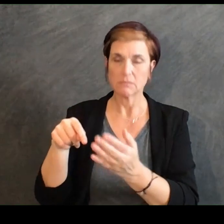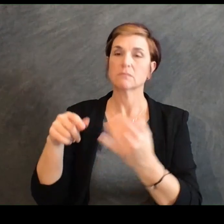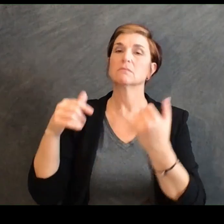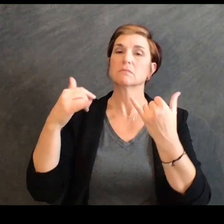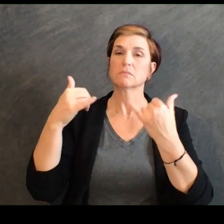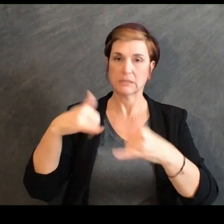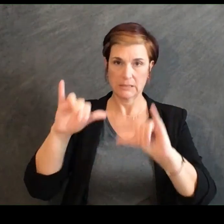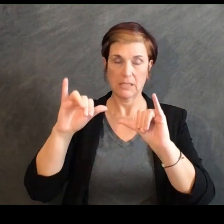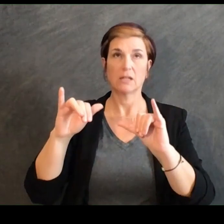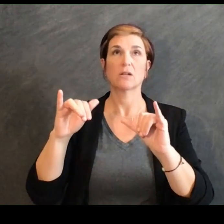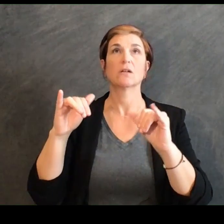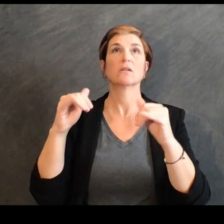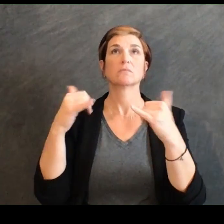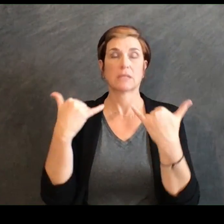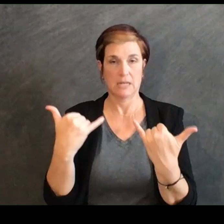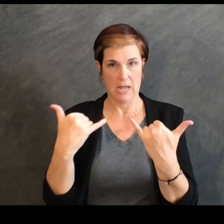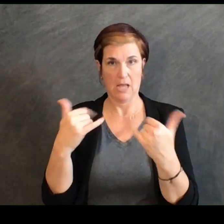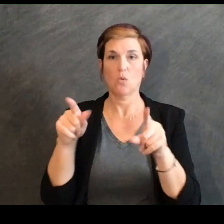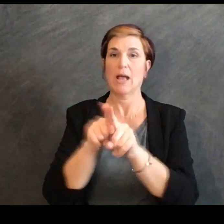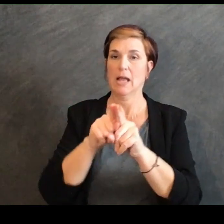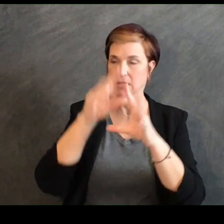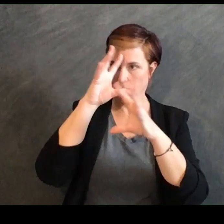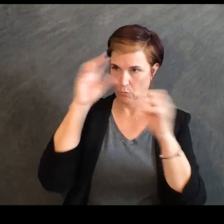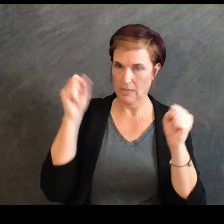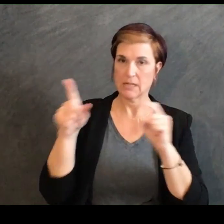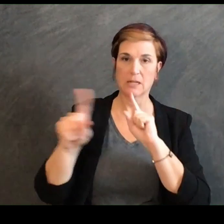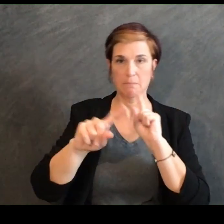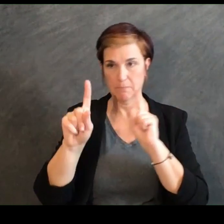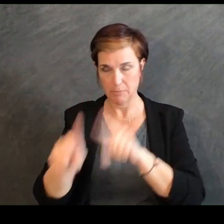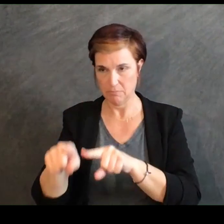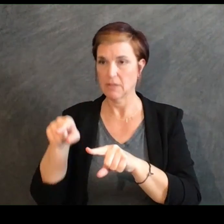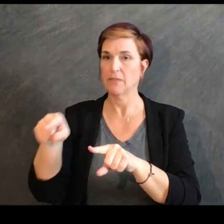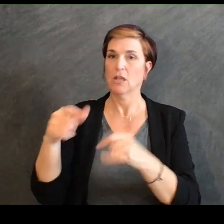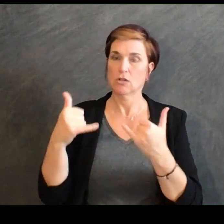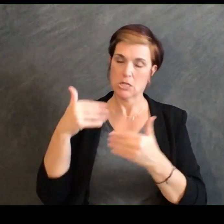president directed and Americans that needed treatment have received them I